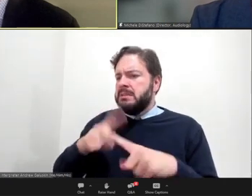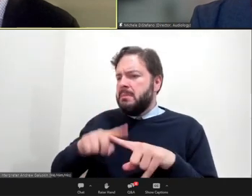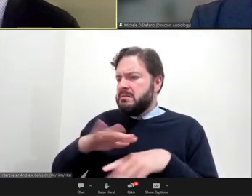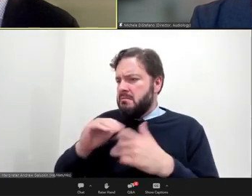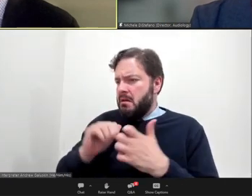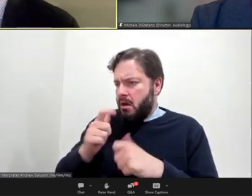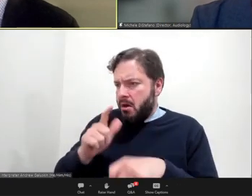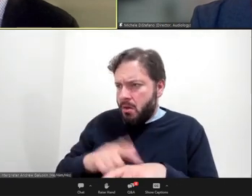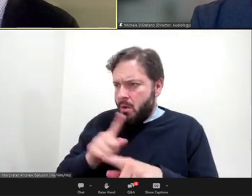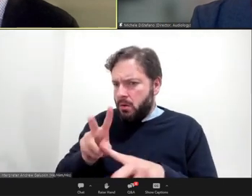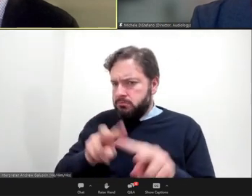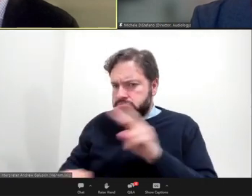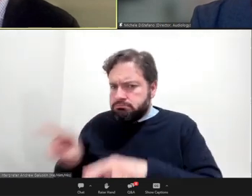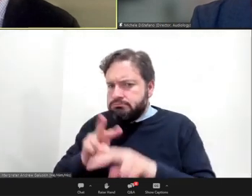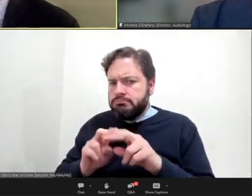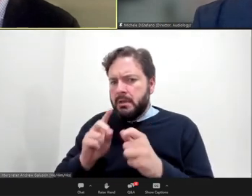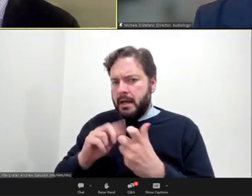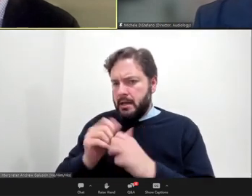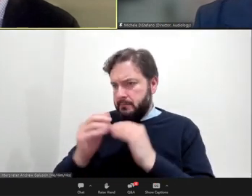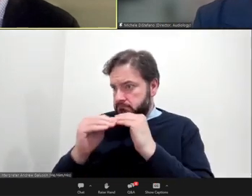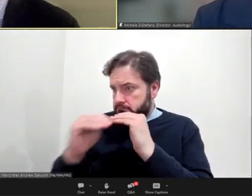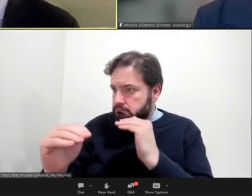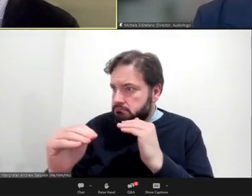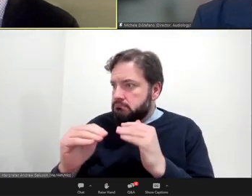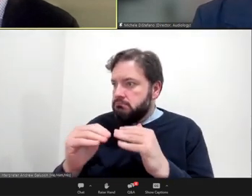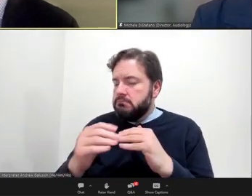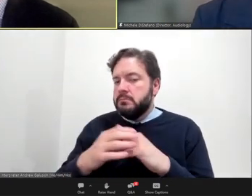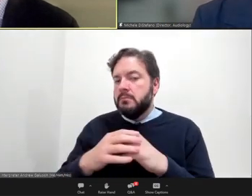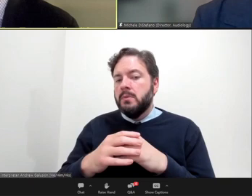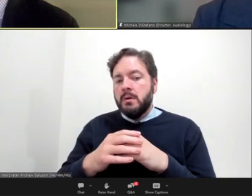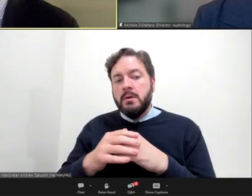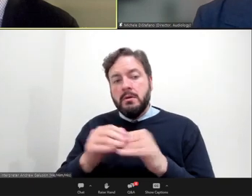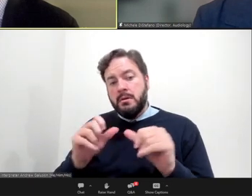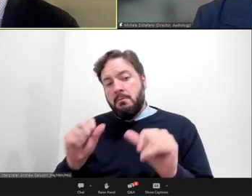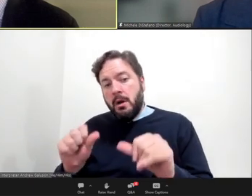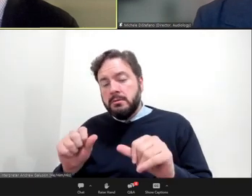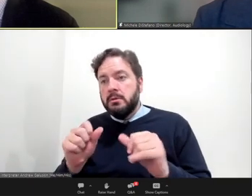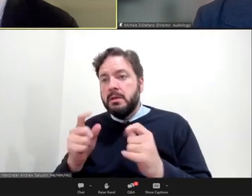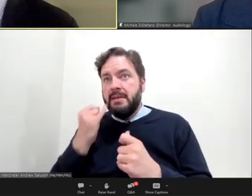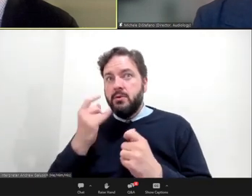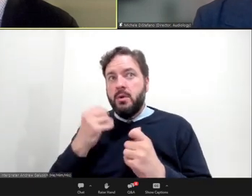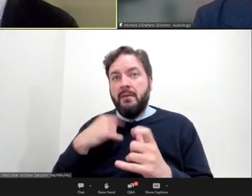and how stable things are. You know, potentially if you had things like imaging and you used some